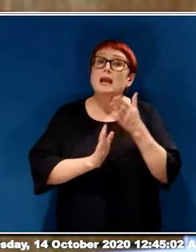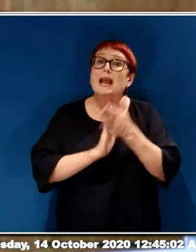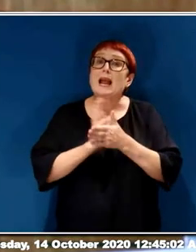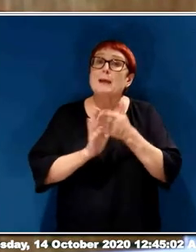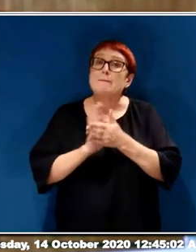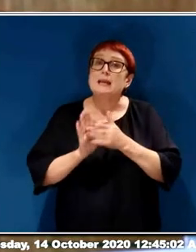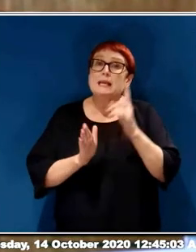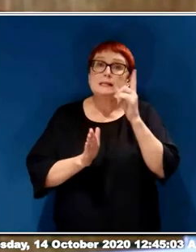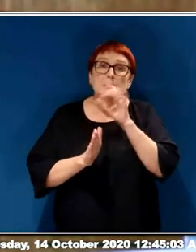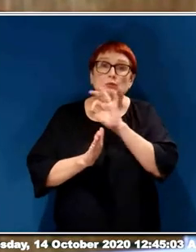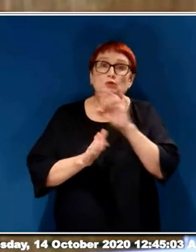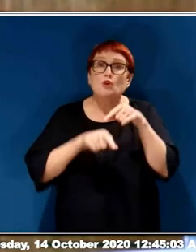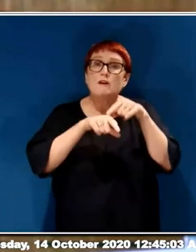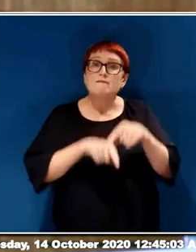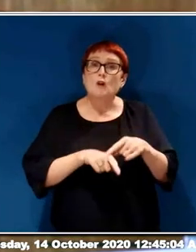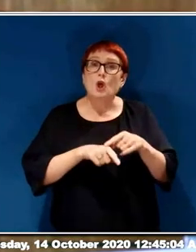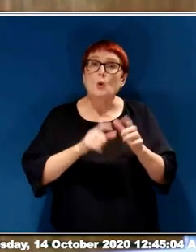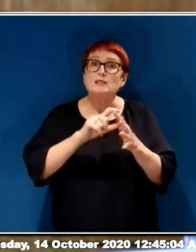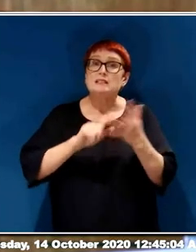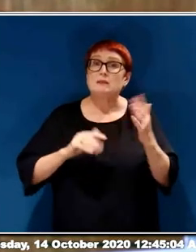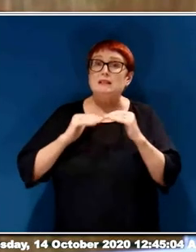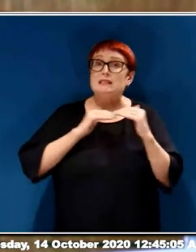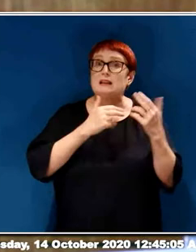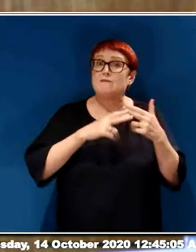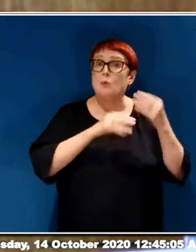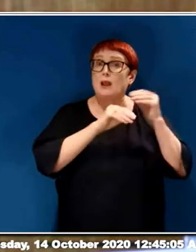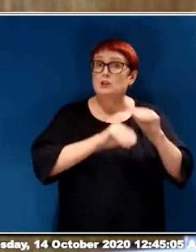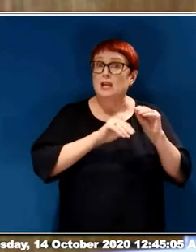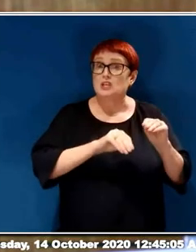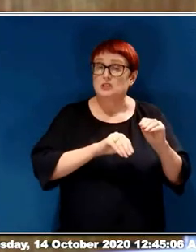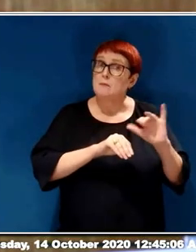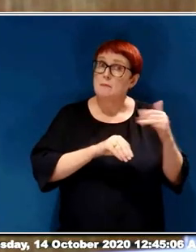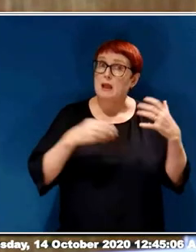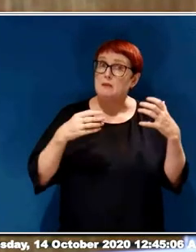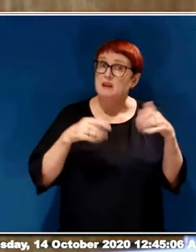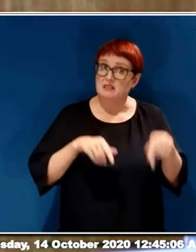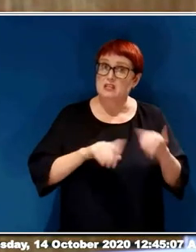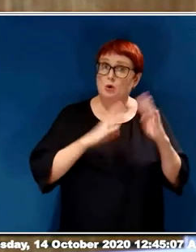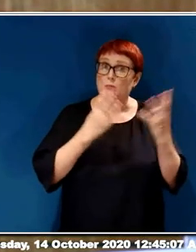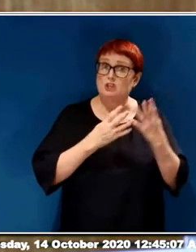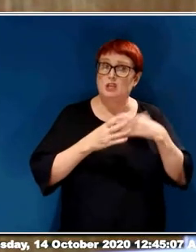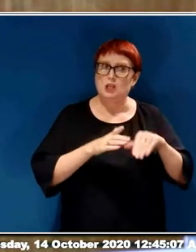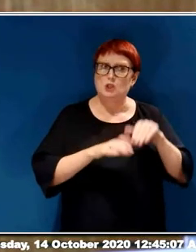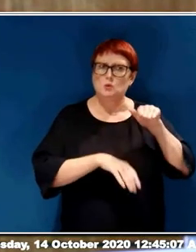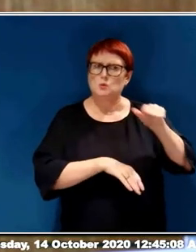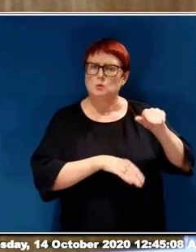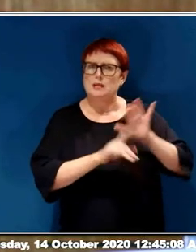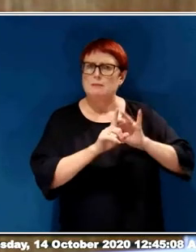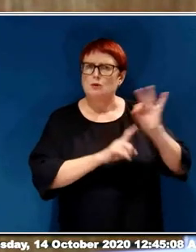Is that right? DR de BRUIN: Yes, it is correct. I would also add, unless I'm interrupting ---